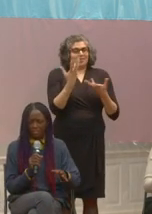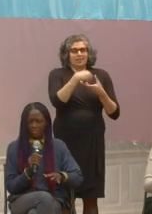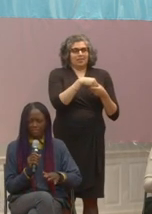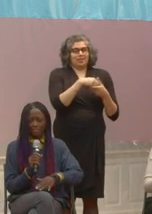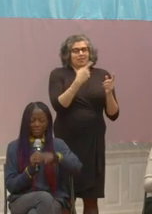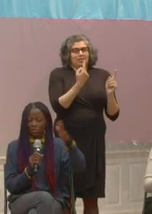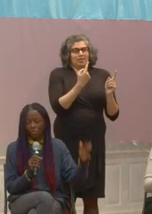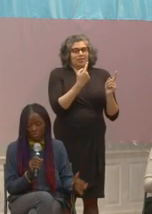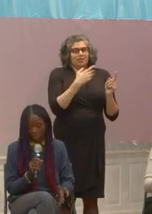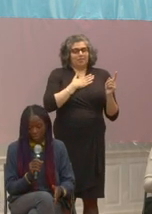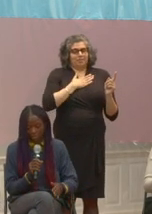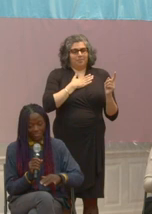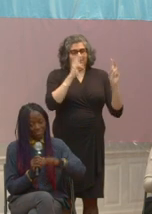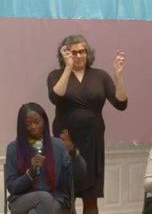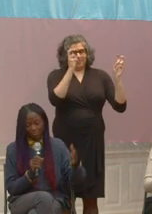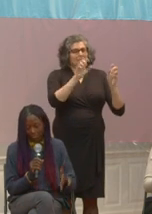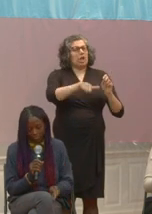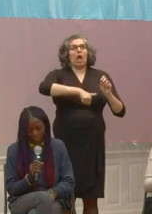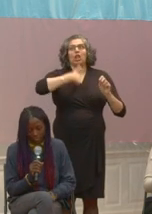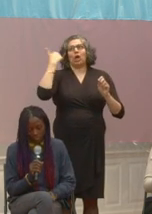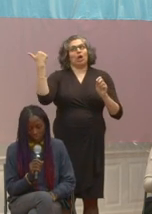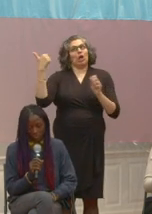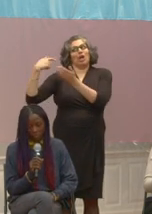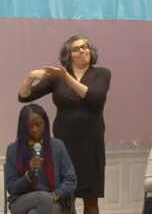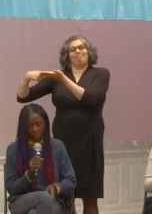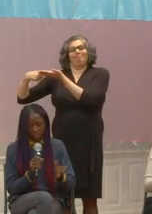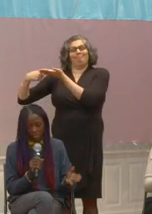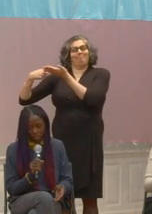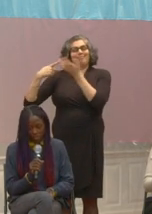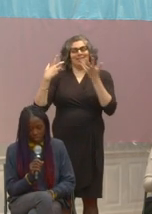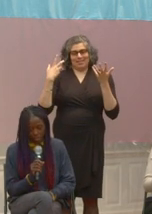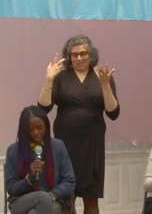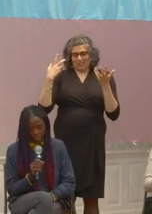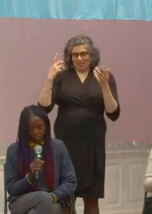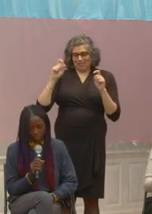like that's a whole other, even even a couple more hours to